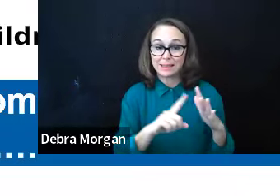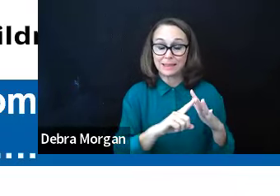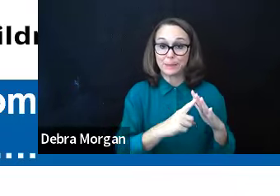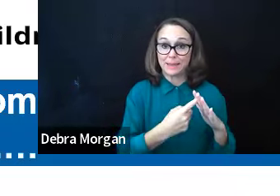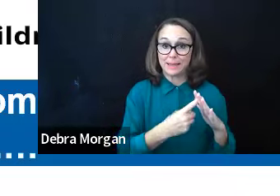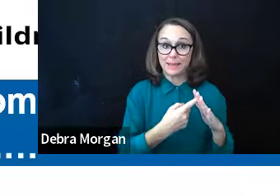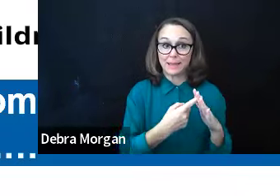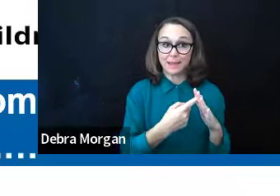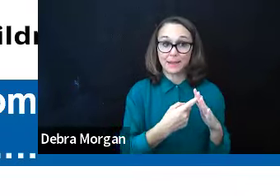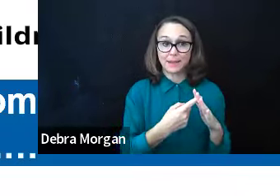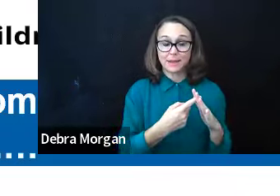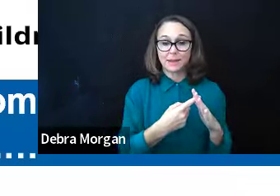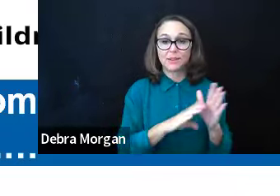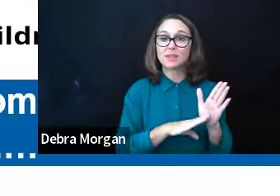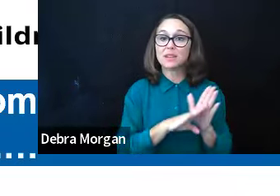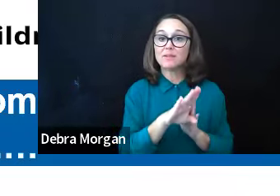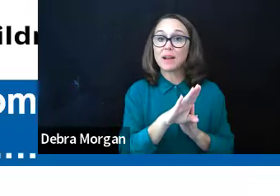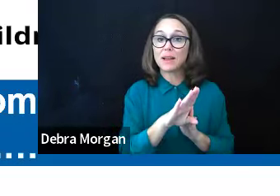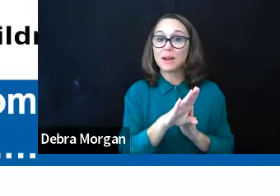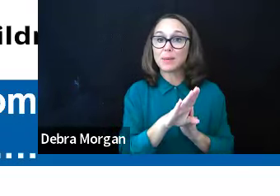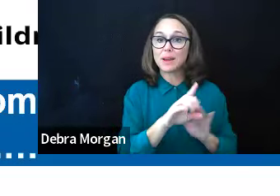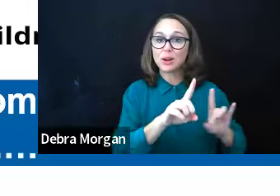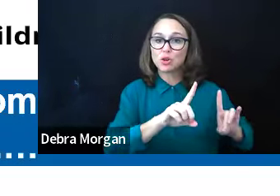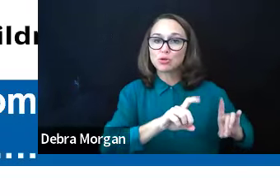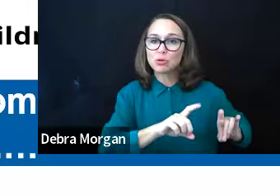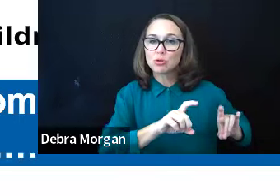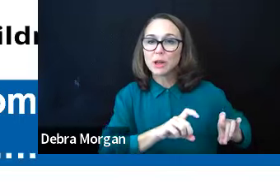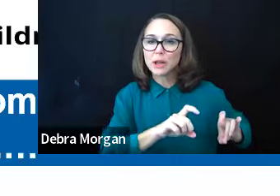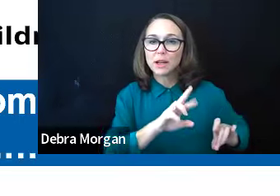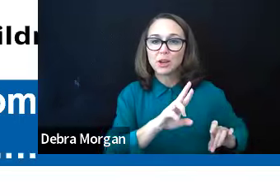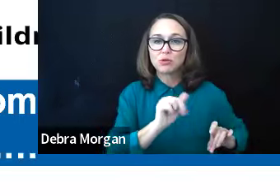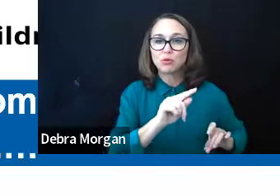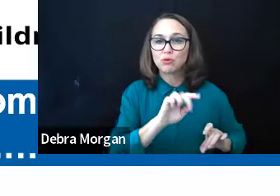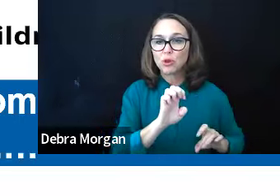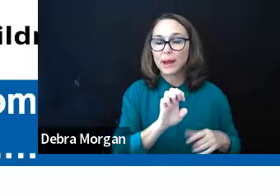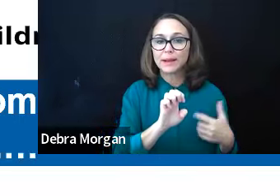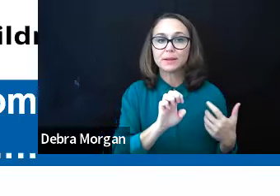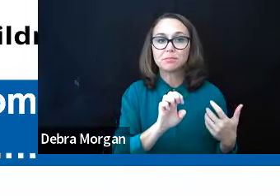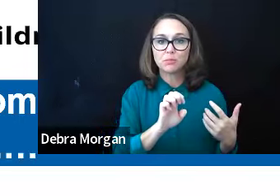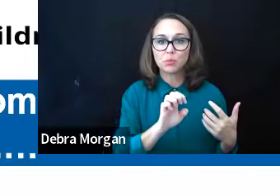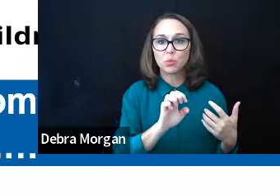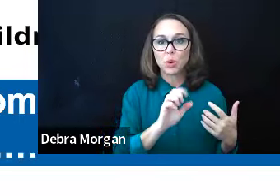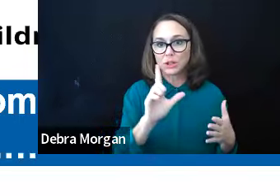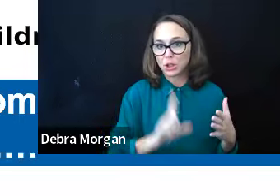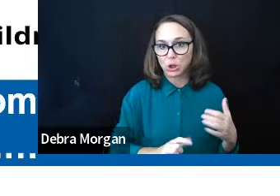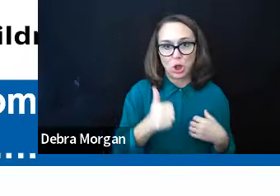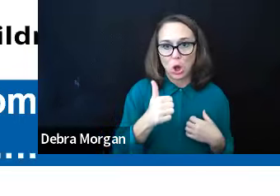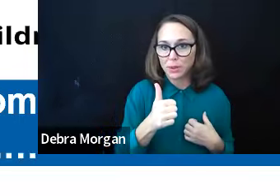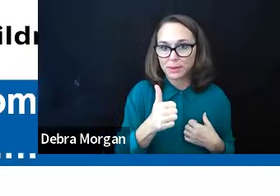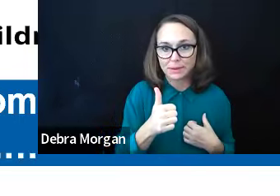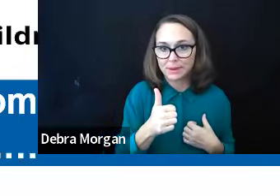our developmental screening rate was, as I mentioned, at the lowest in the nation at 18%, at